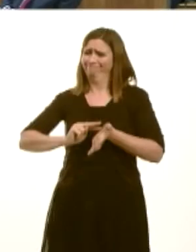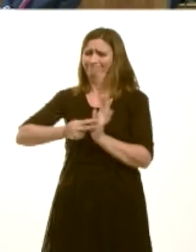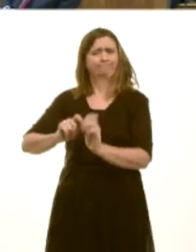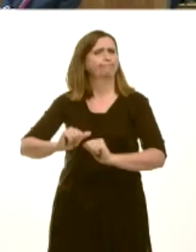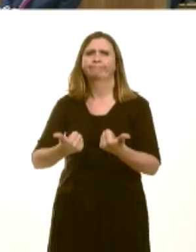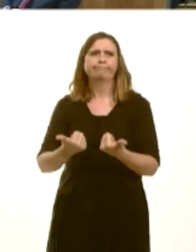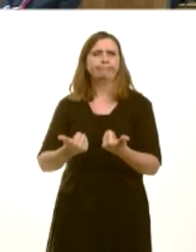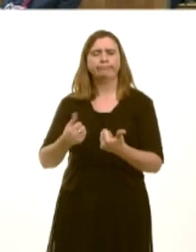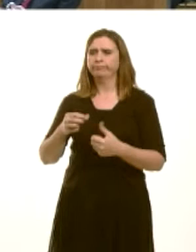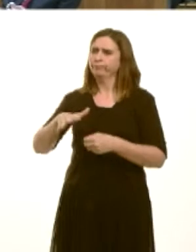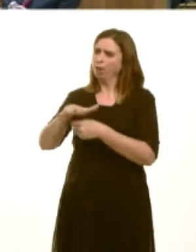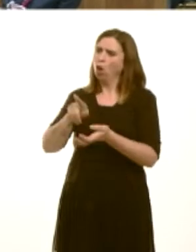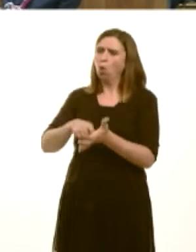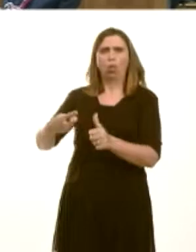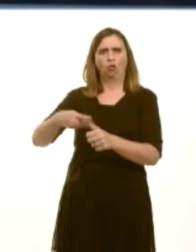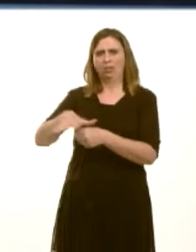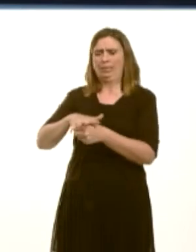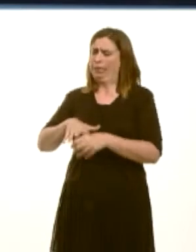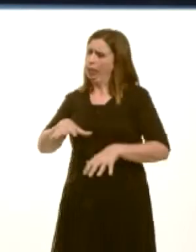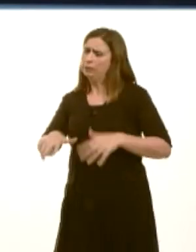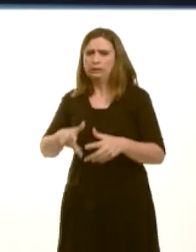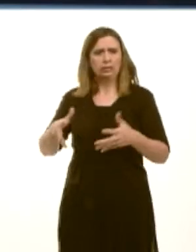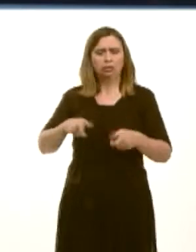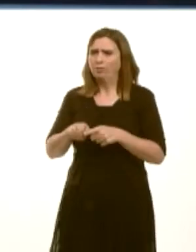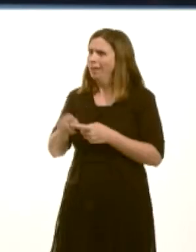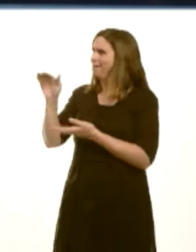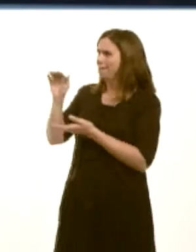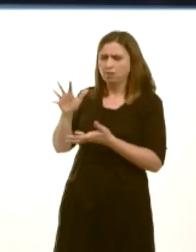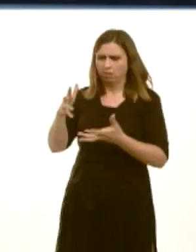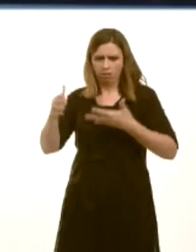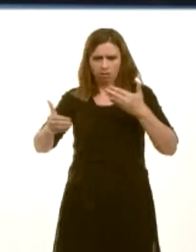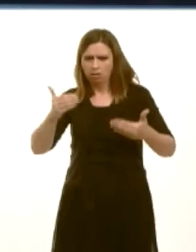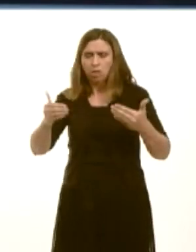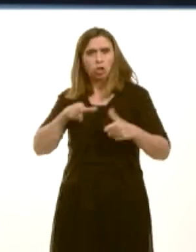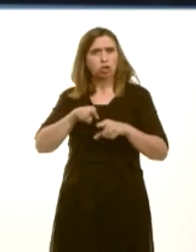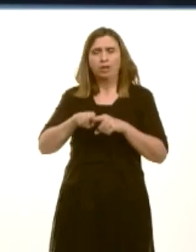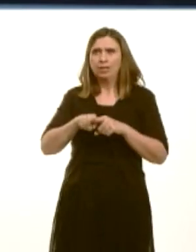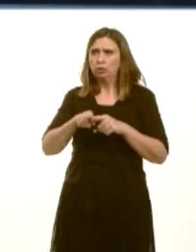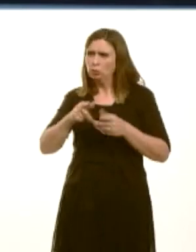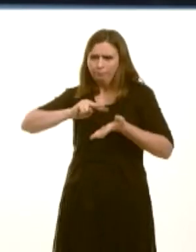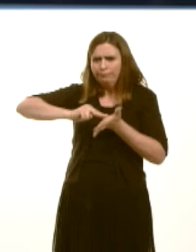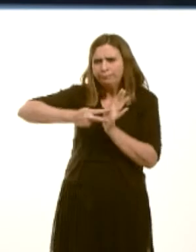simply struggling to make prudent, effective and sound medium or long-term decisions on